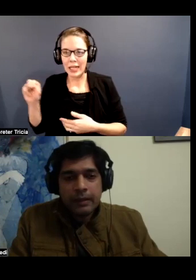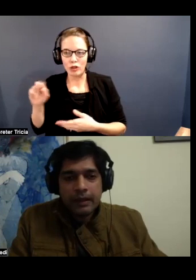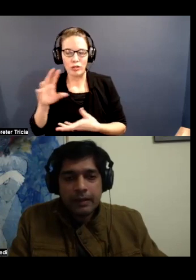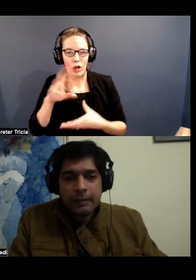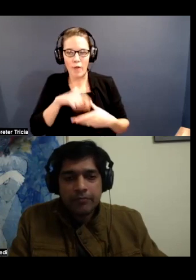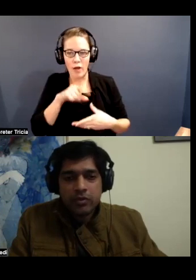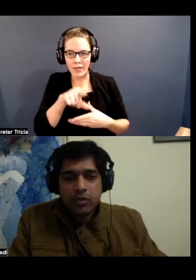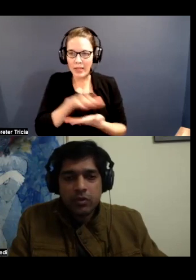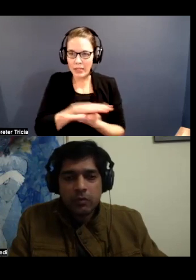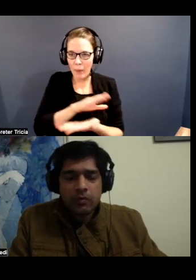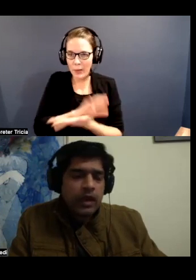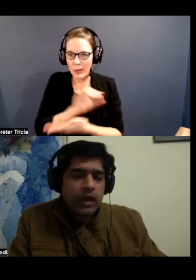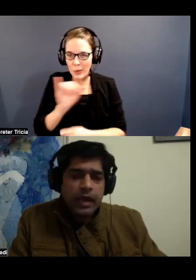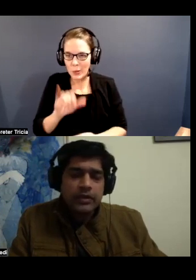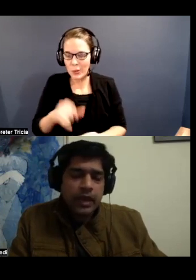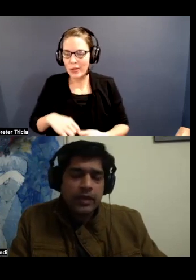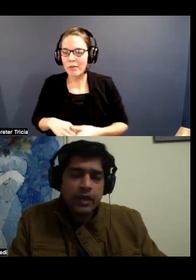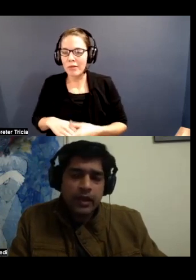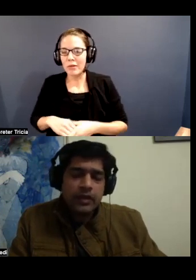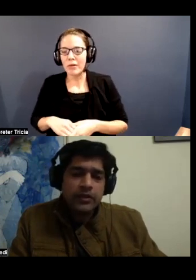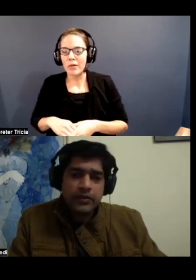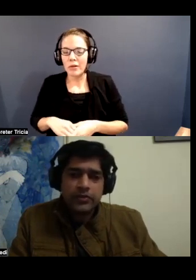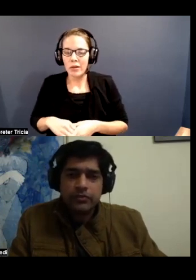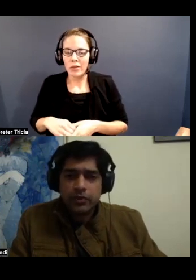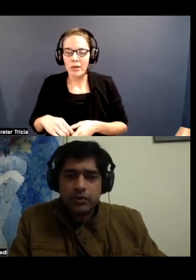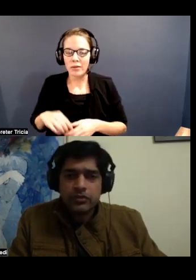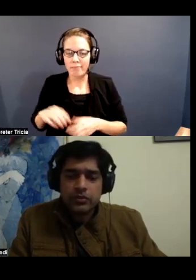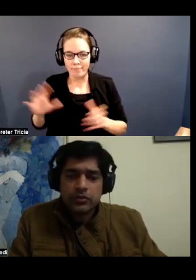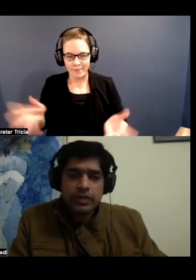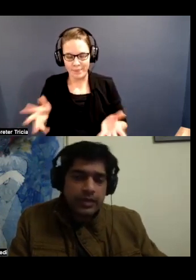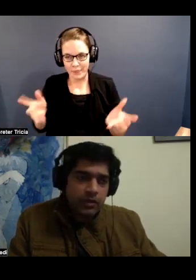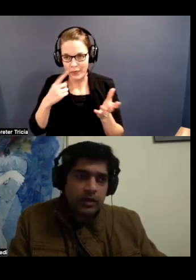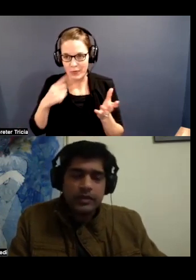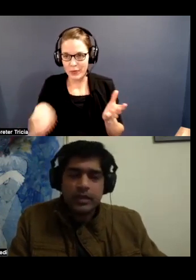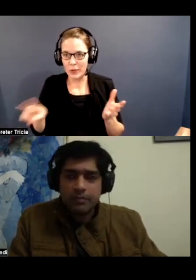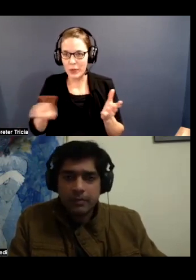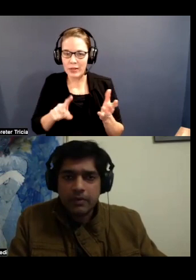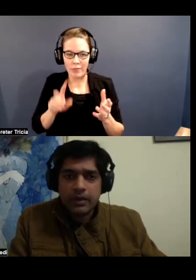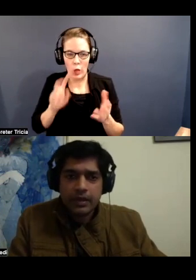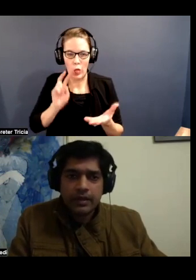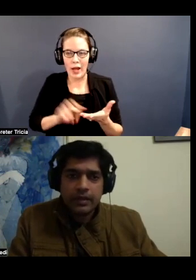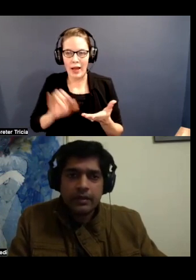So I highly encourage you folks to take a look at that paper and